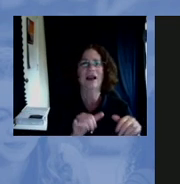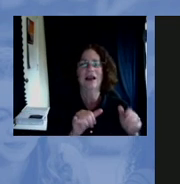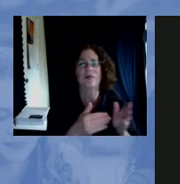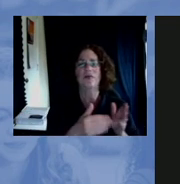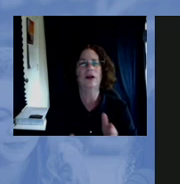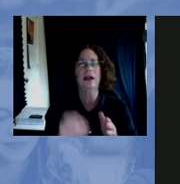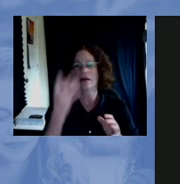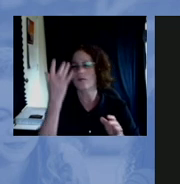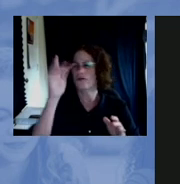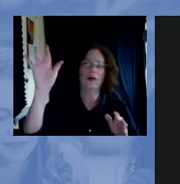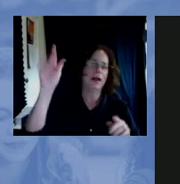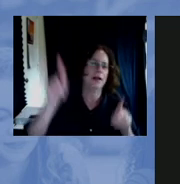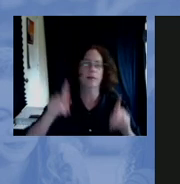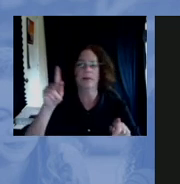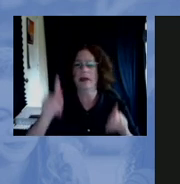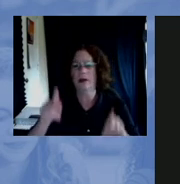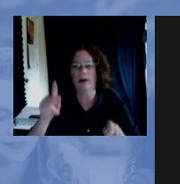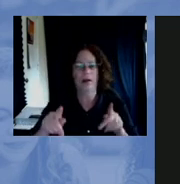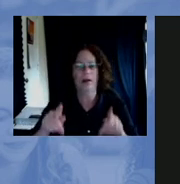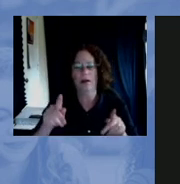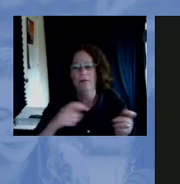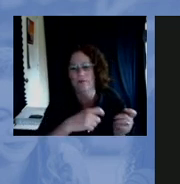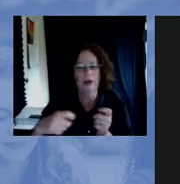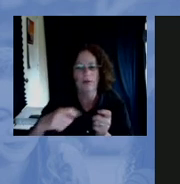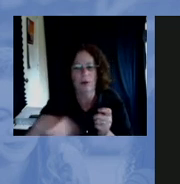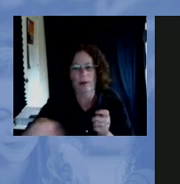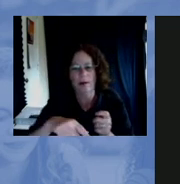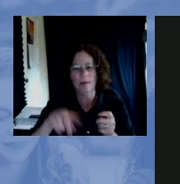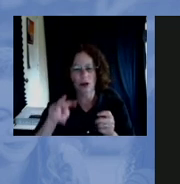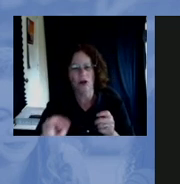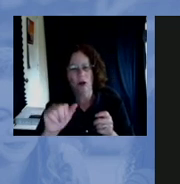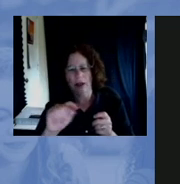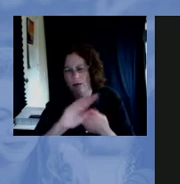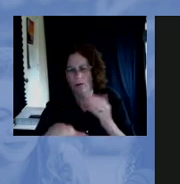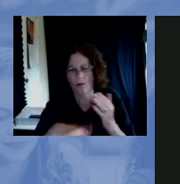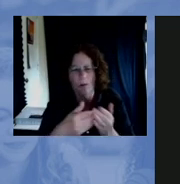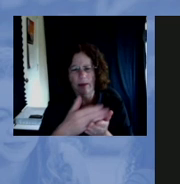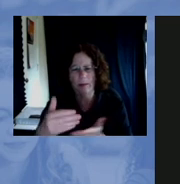TO THE TABLE TO LOOK AT ALL THESE PUZZLE PIECE AND IS FIT THEM TOGETHER IN A WAY THAT ADVANTAGES